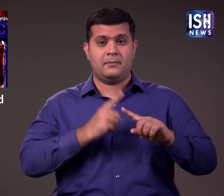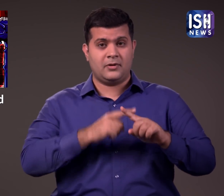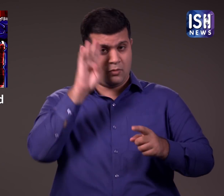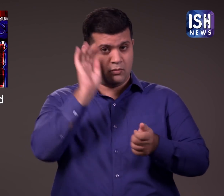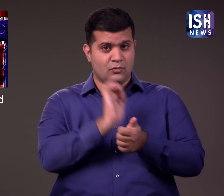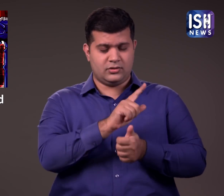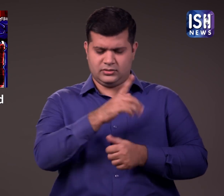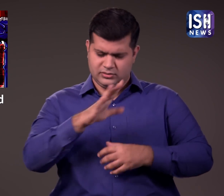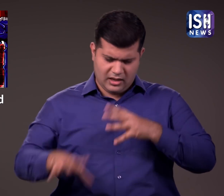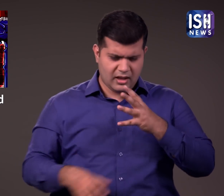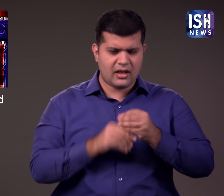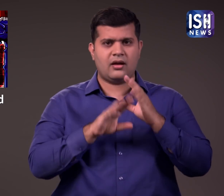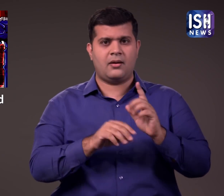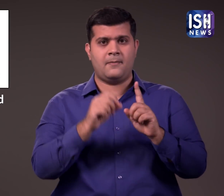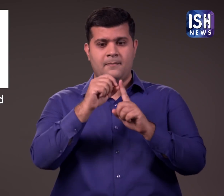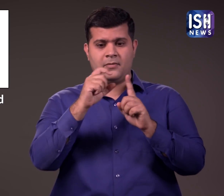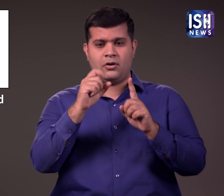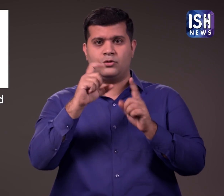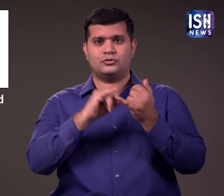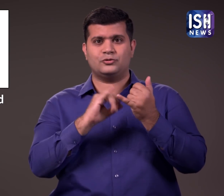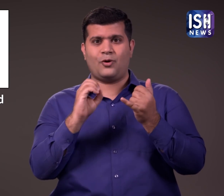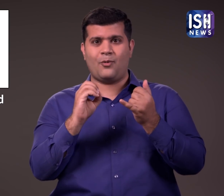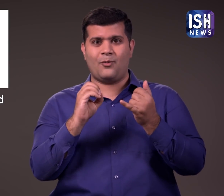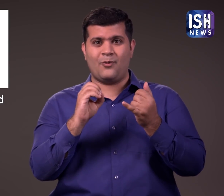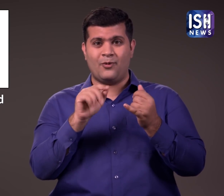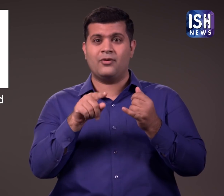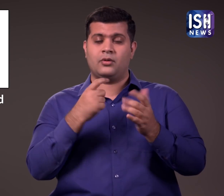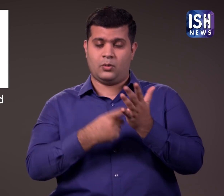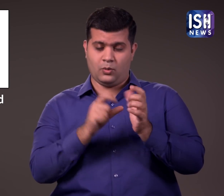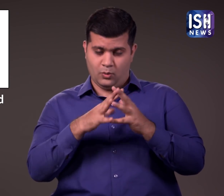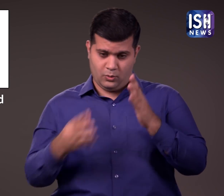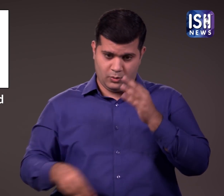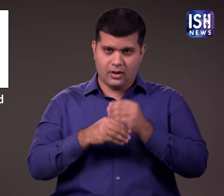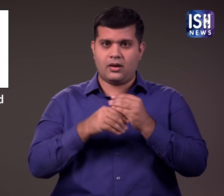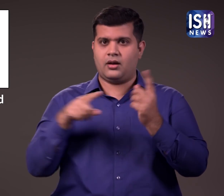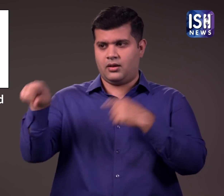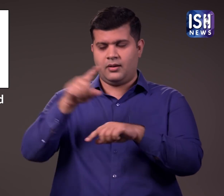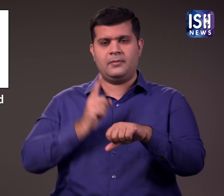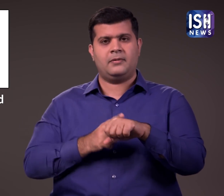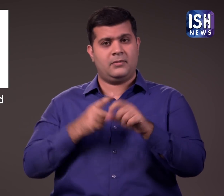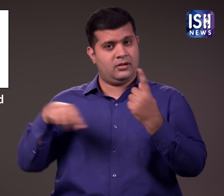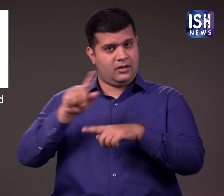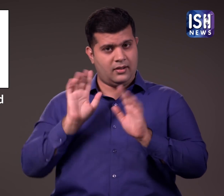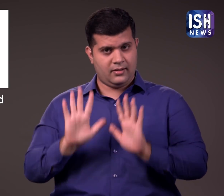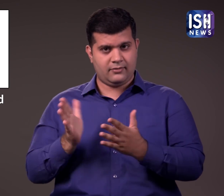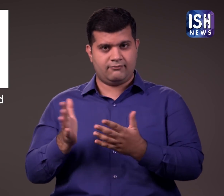The police said sections of the POCSO Act will be added.